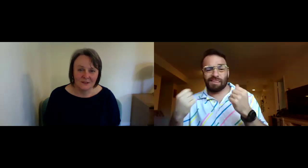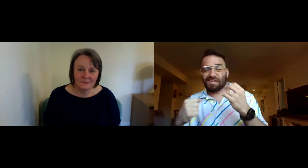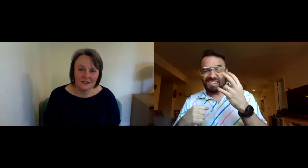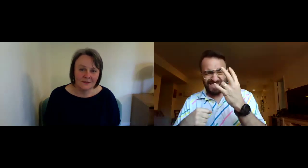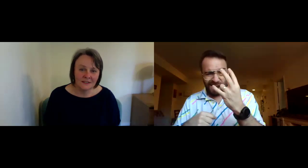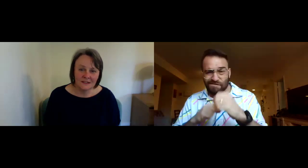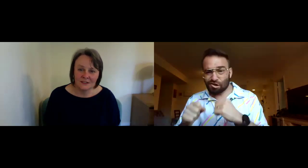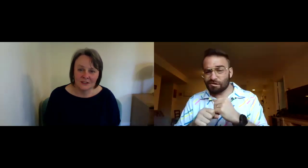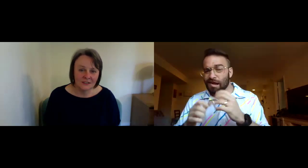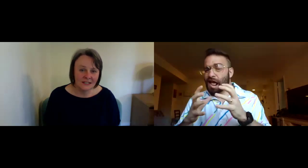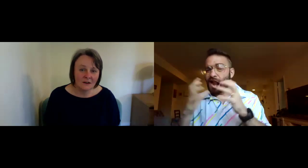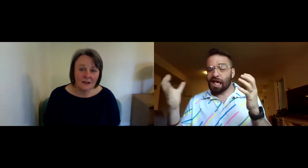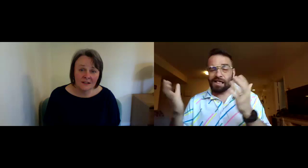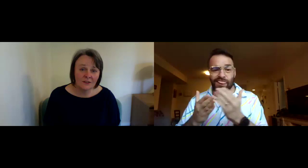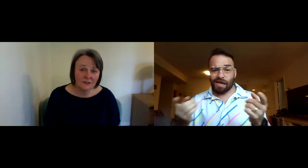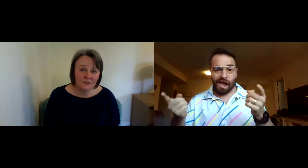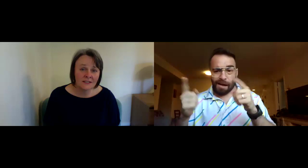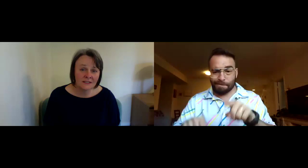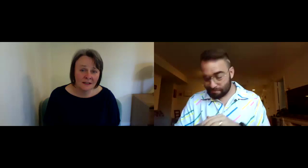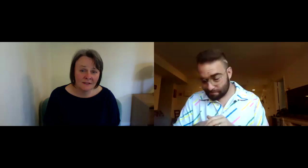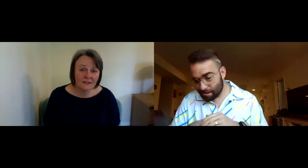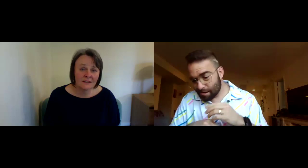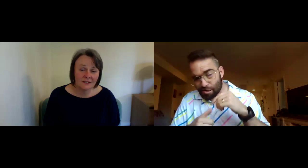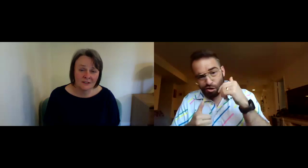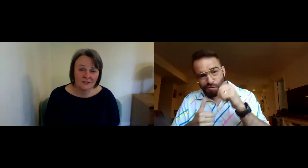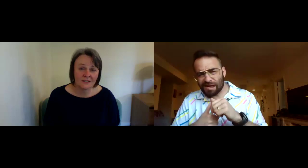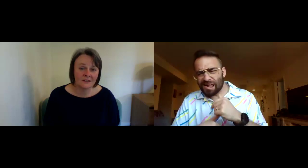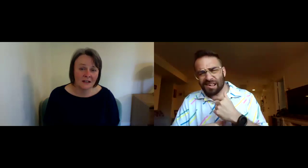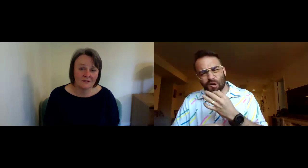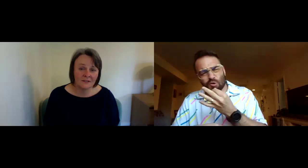it's been almost seven years now. I've been healthy for seven years and a lot of things